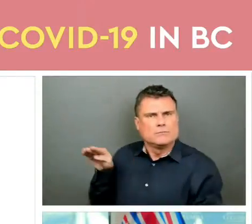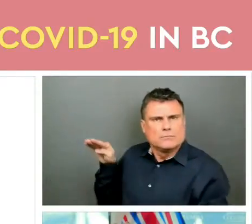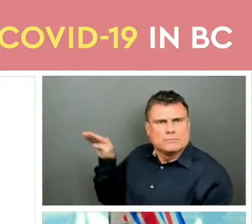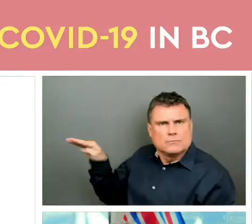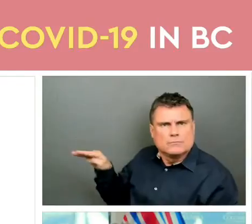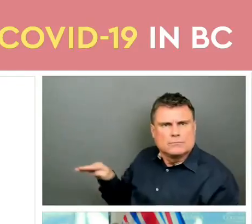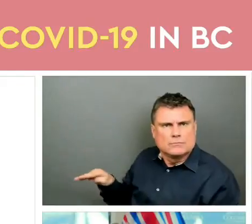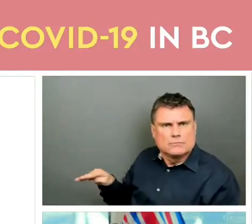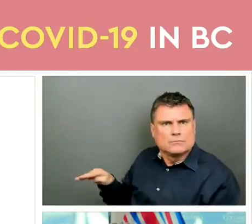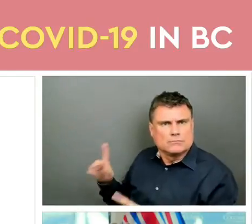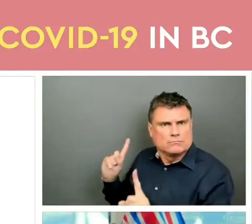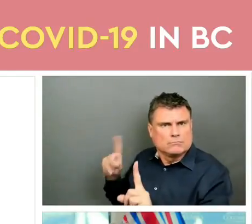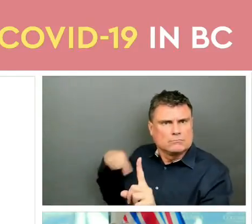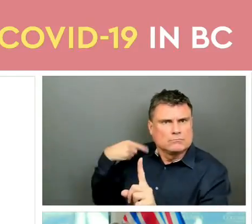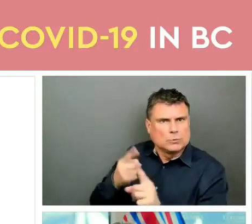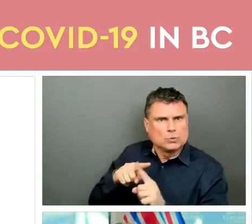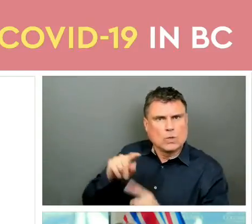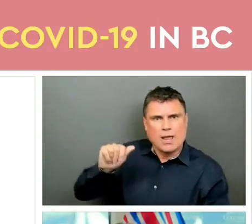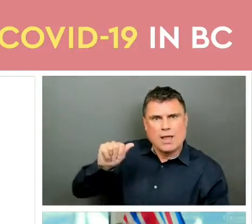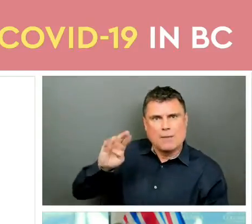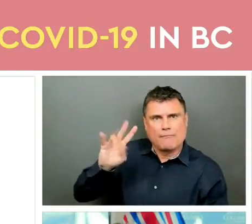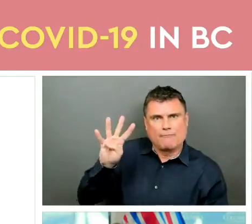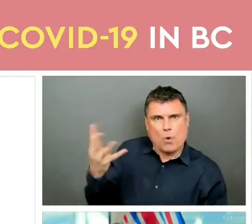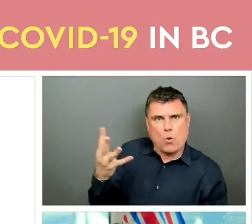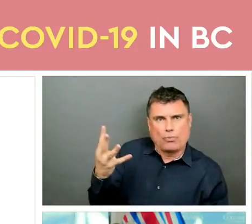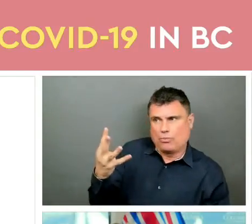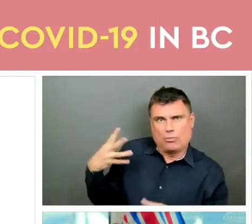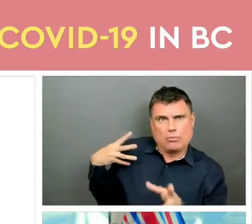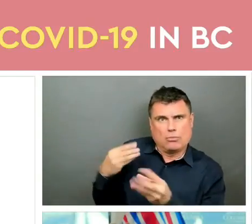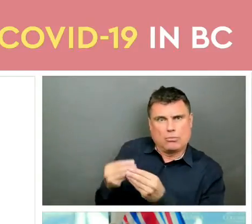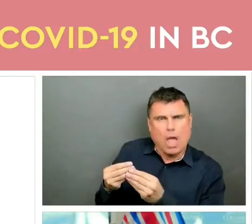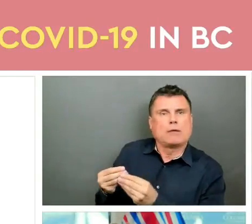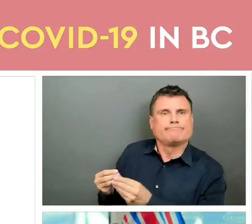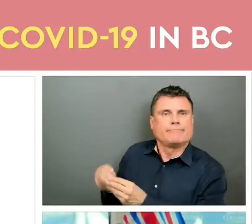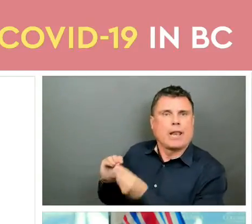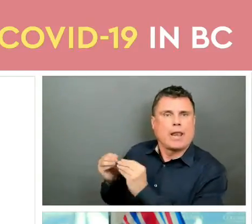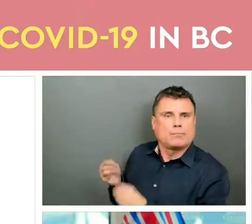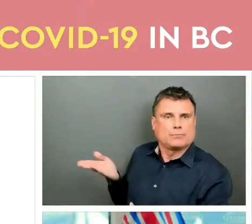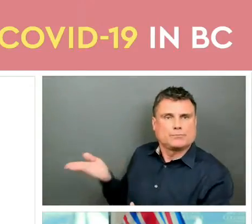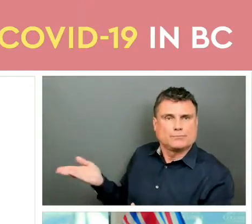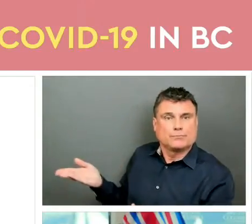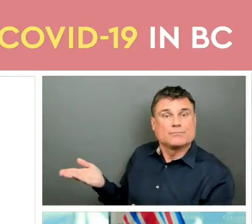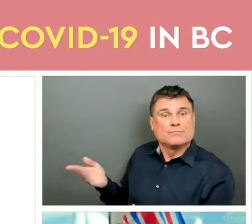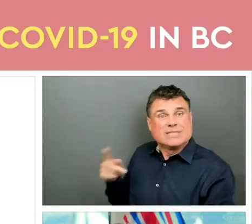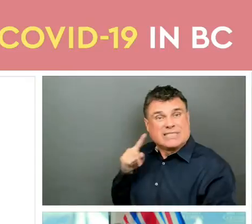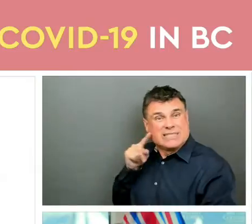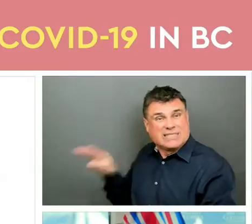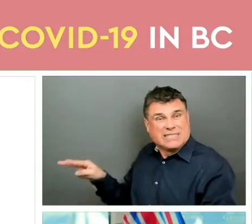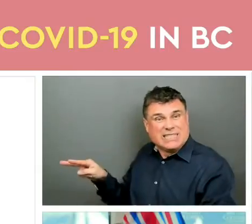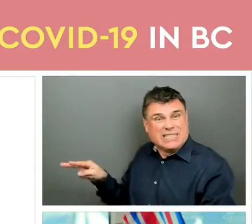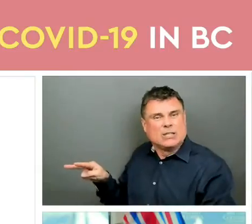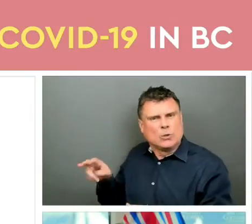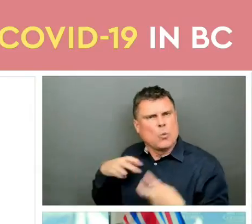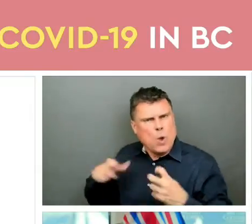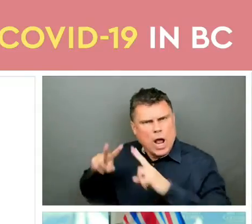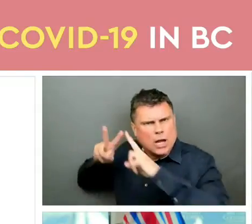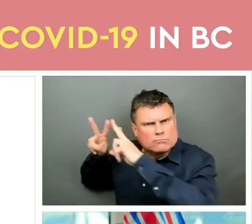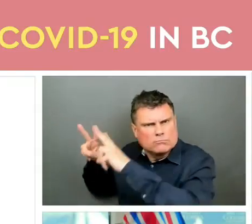fourth and wants we want to investigate to see if they do have features that make them more concerning. I will say